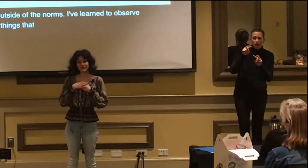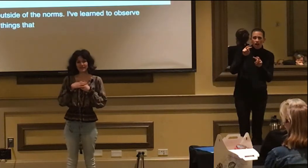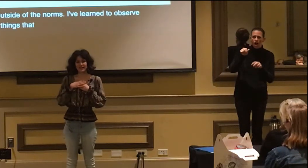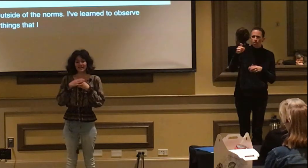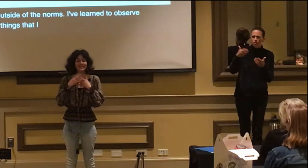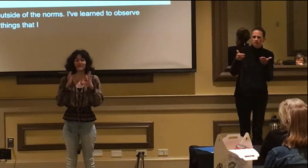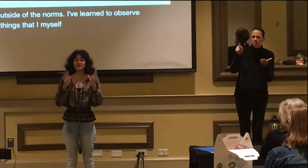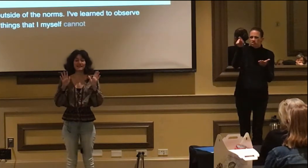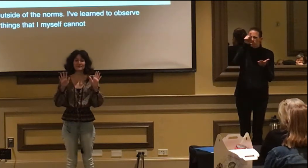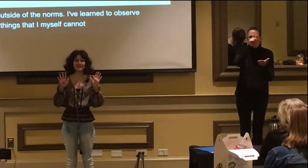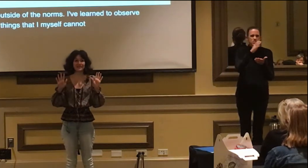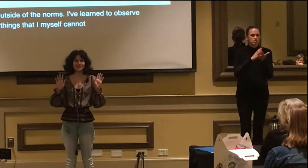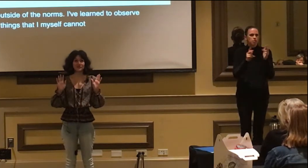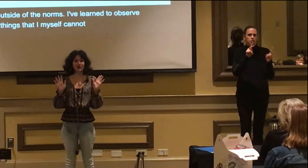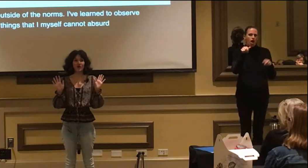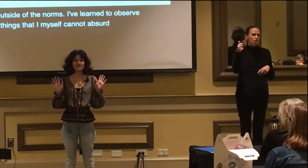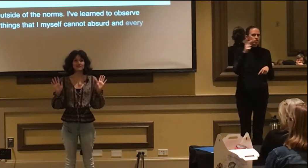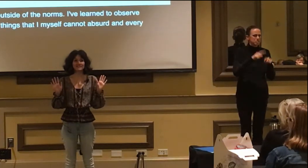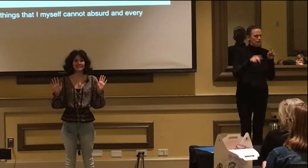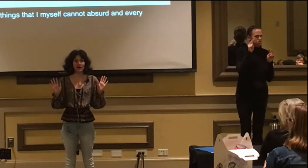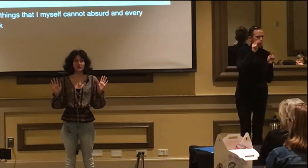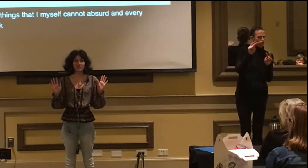and every time I think I've learned all that I'm missing out on,